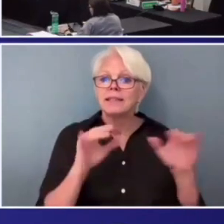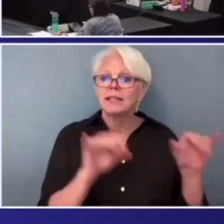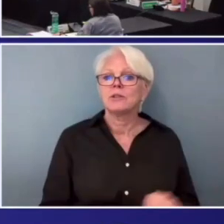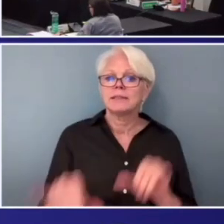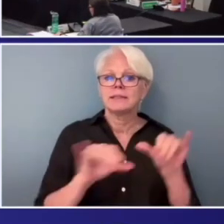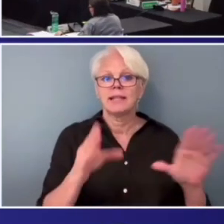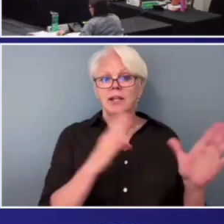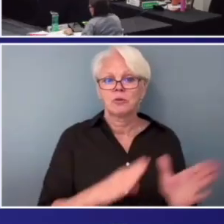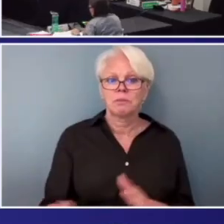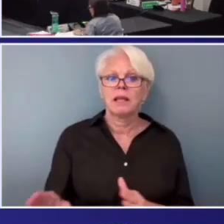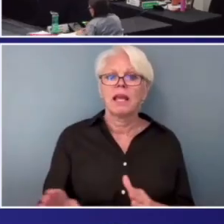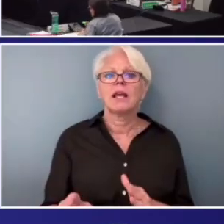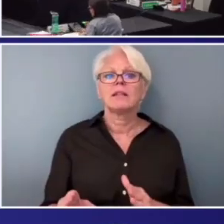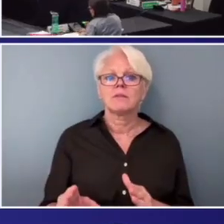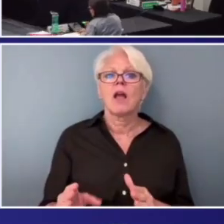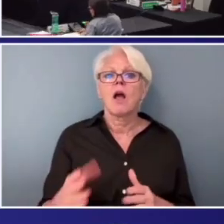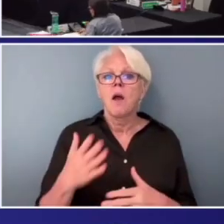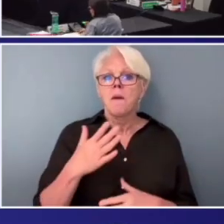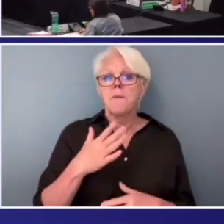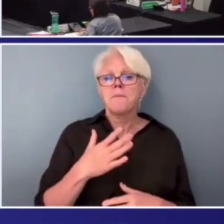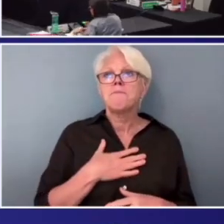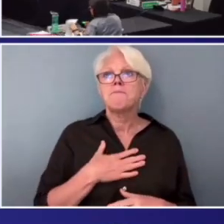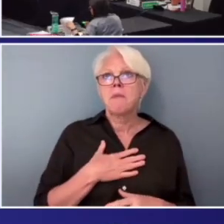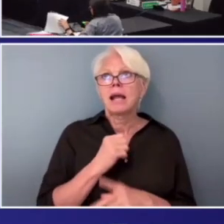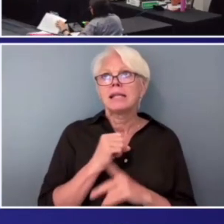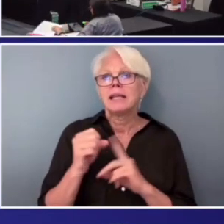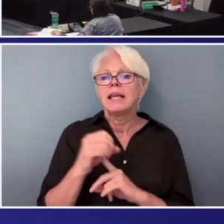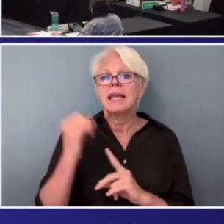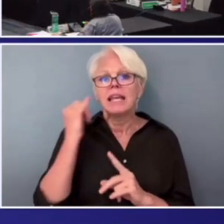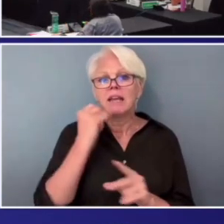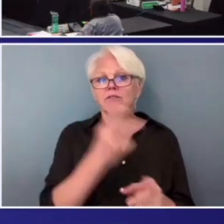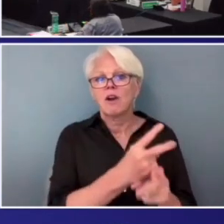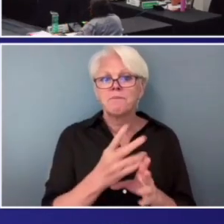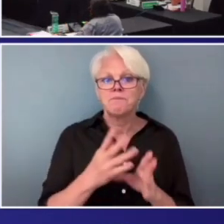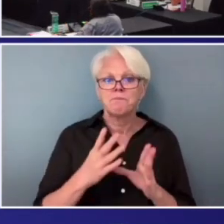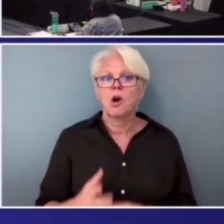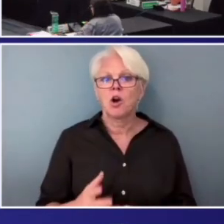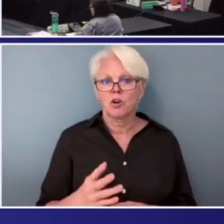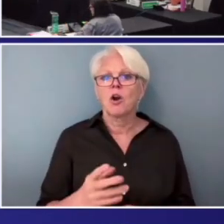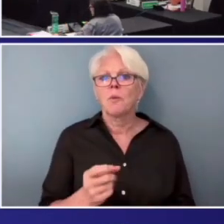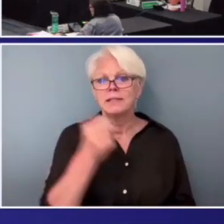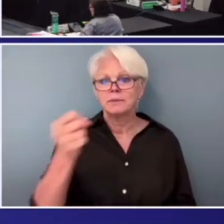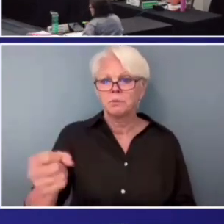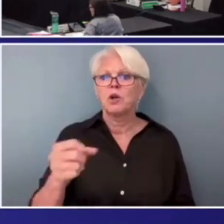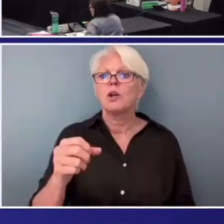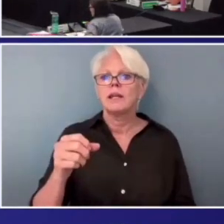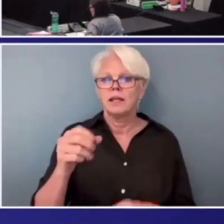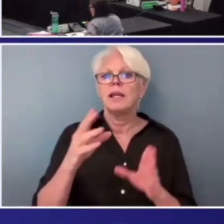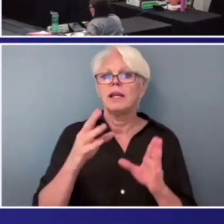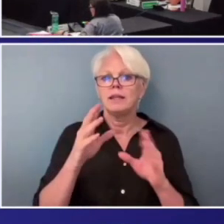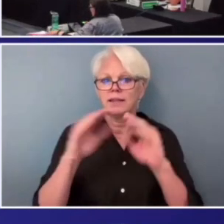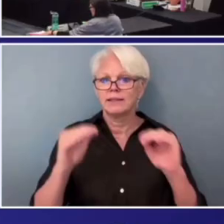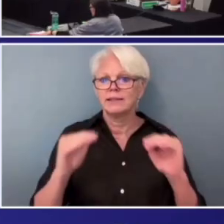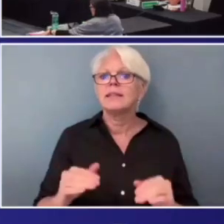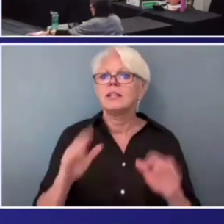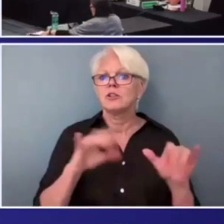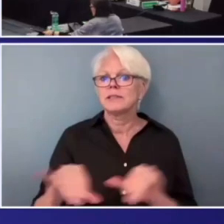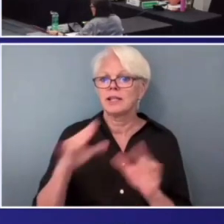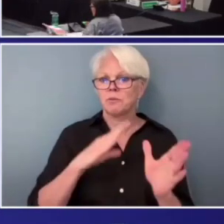I -- my scenario was if a borrower is put in the Tiered Standard Plan and the 20-year, let's say, repayment term based